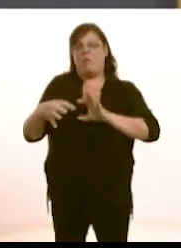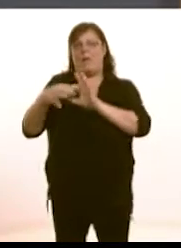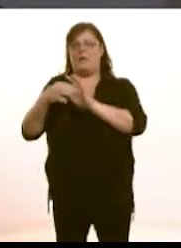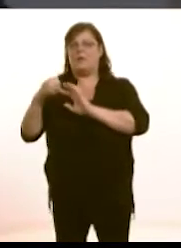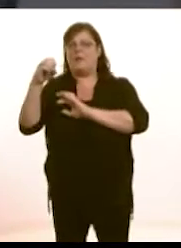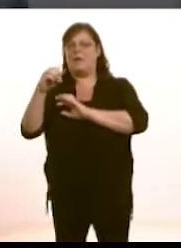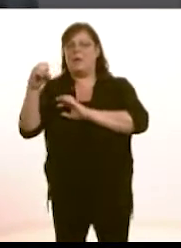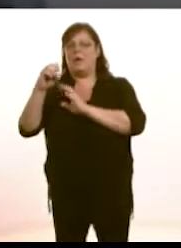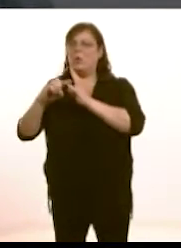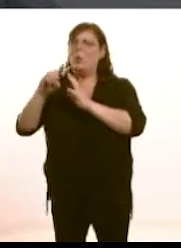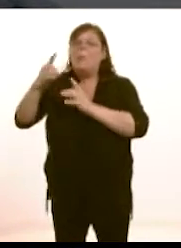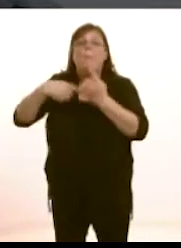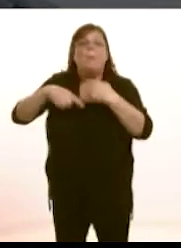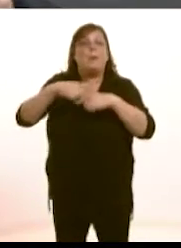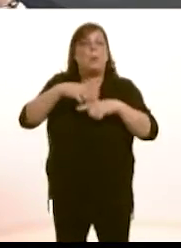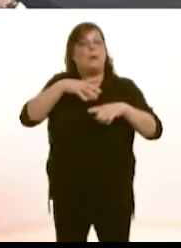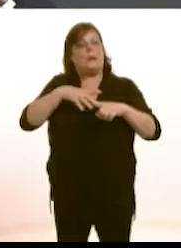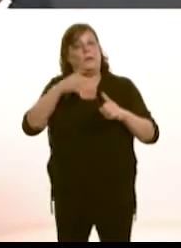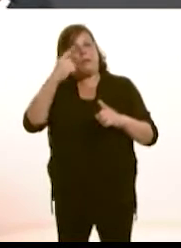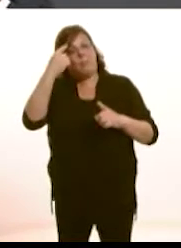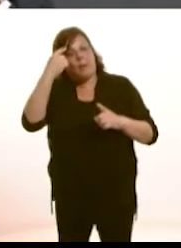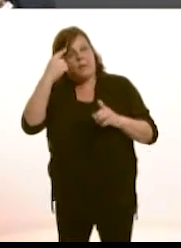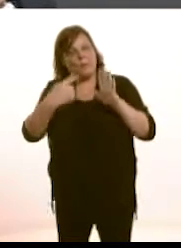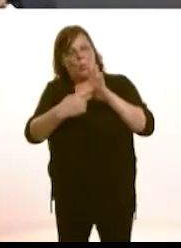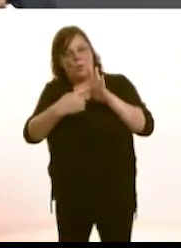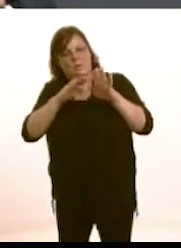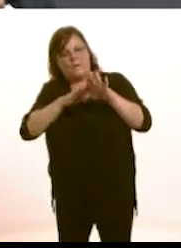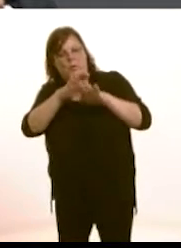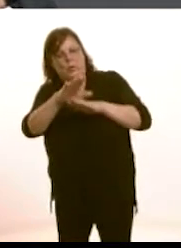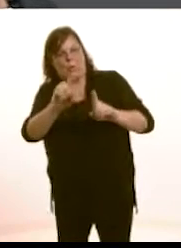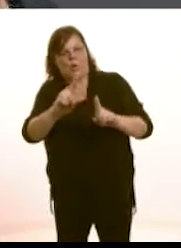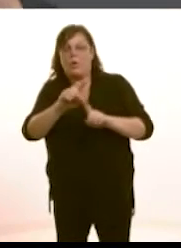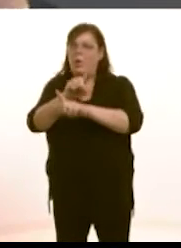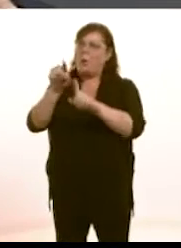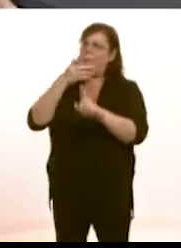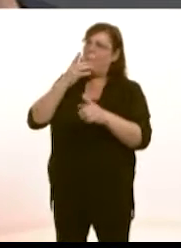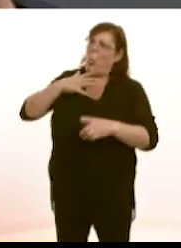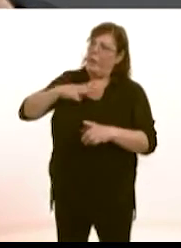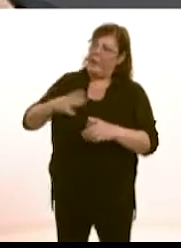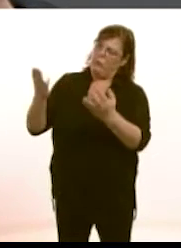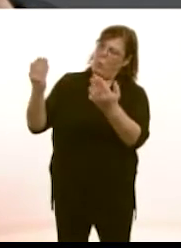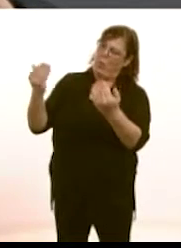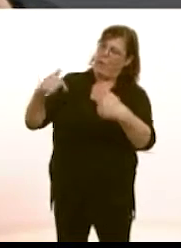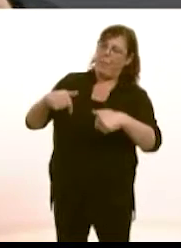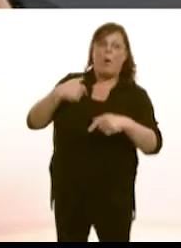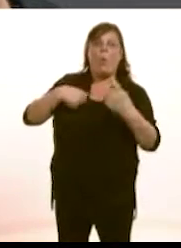What matters is that we take into this country in future those who we need and we can choose who comes here.